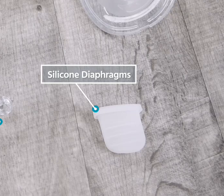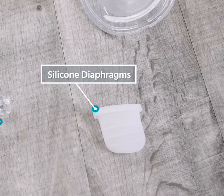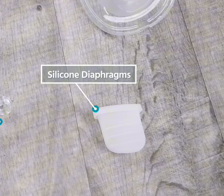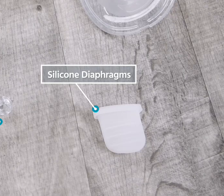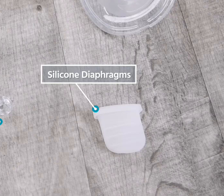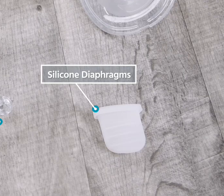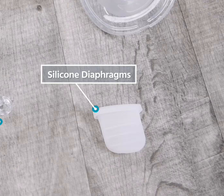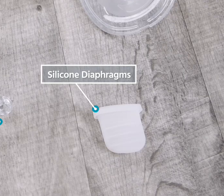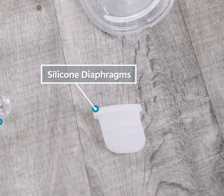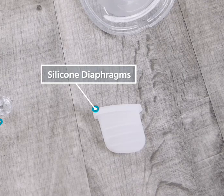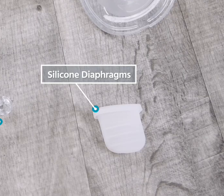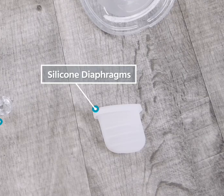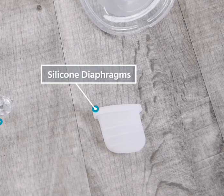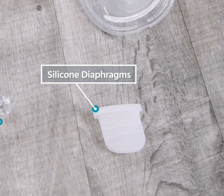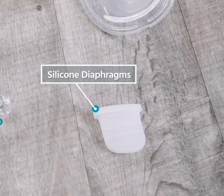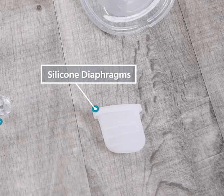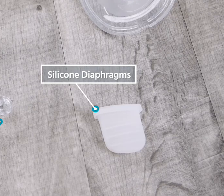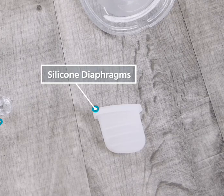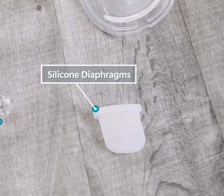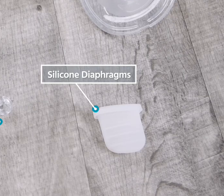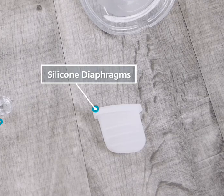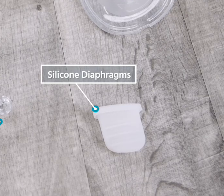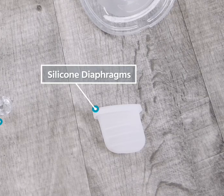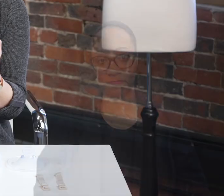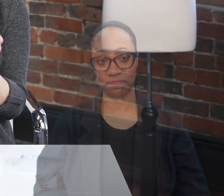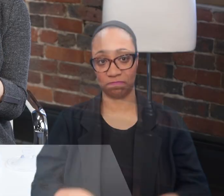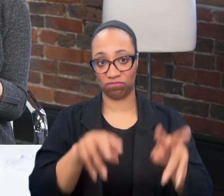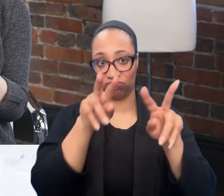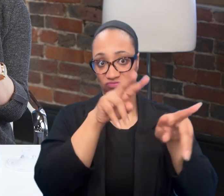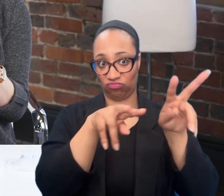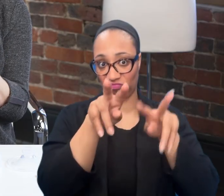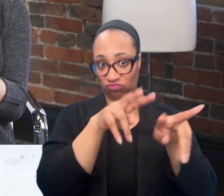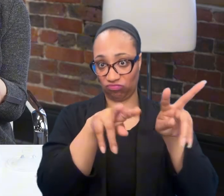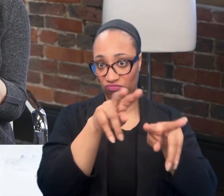let's jump into assembling the Discreet Duo this is what it will look like when it is fully put